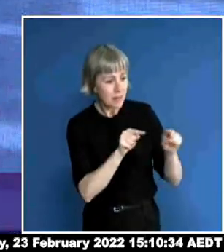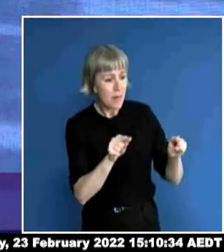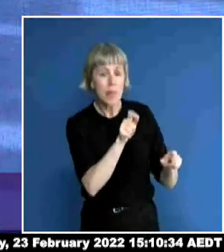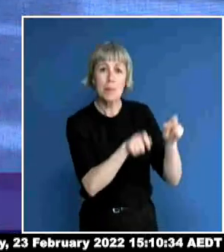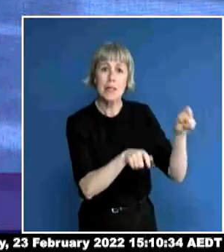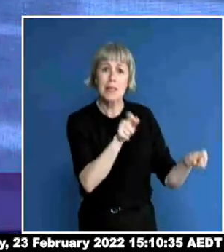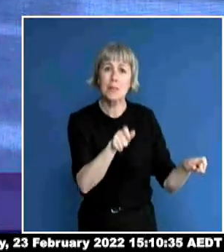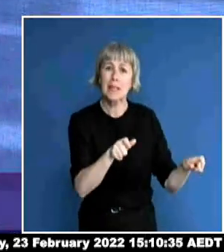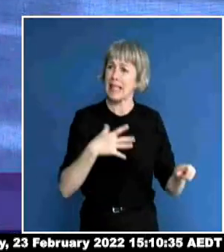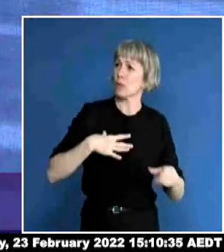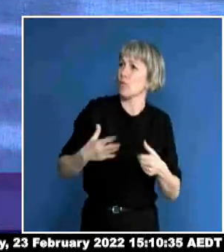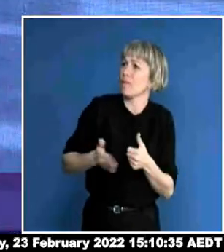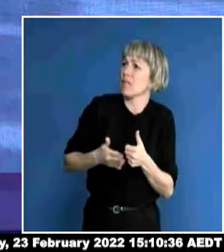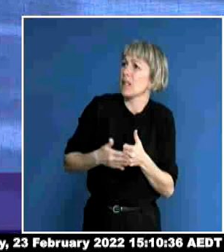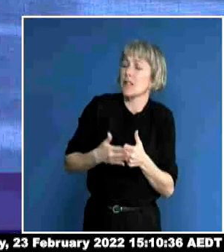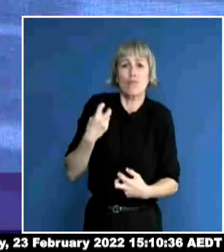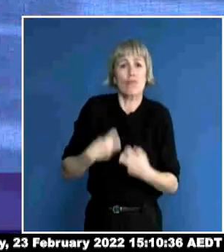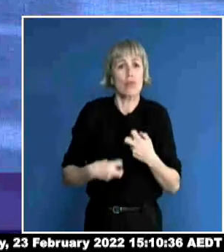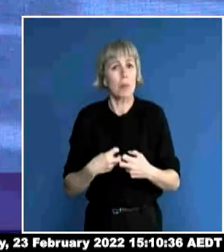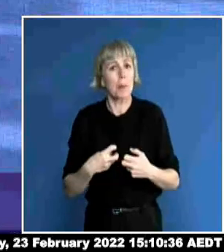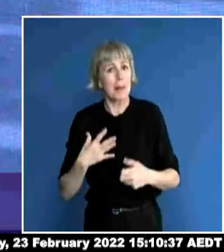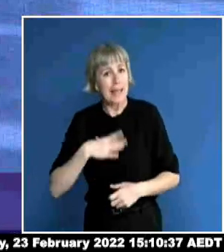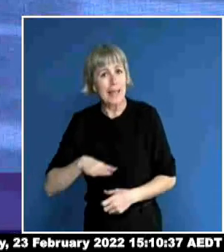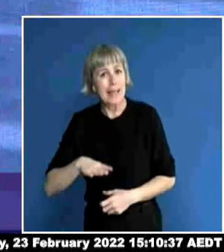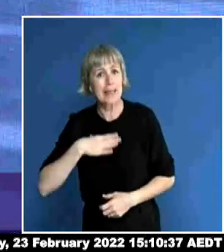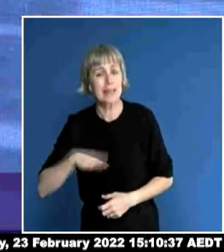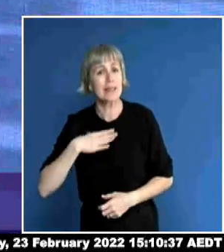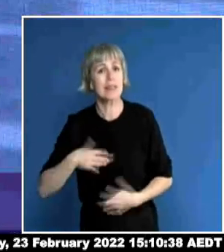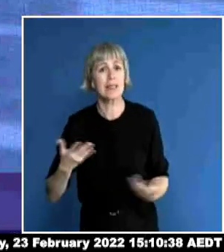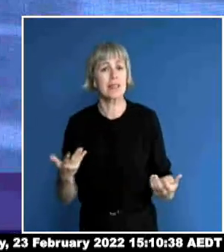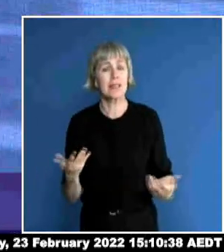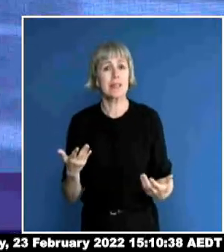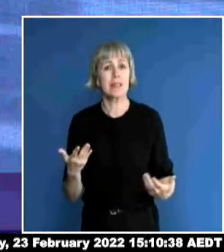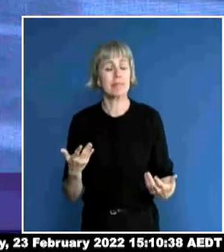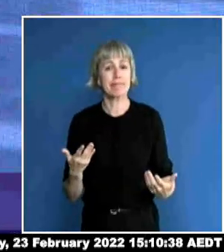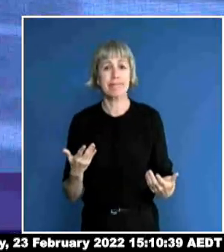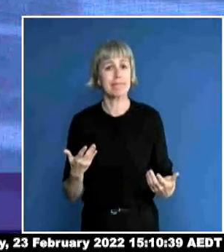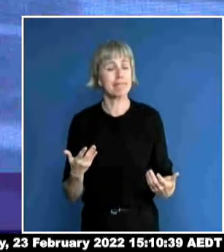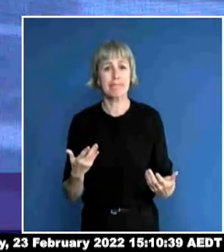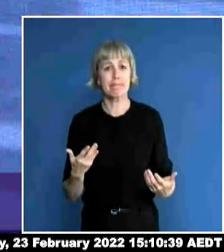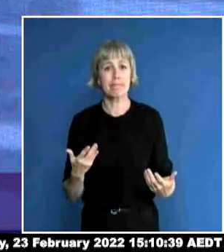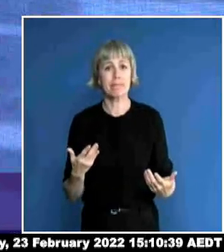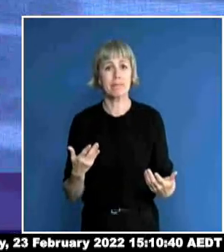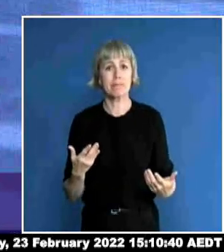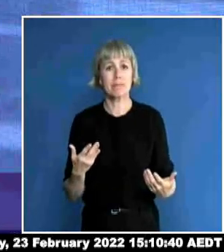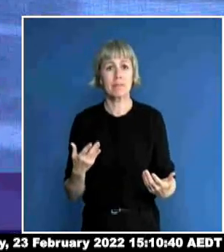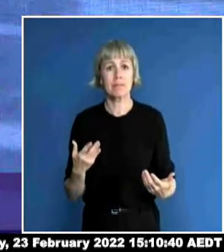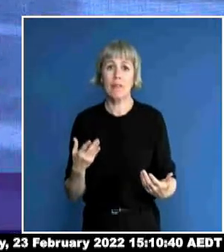and I just kept listening to what they were saying. "It will be all right. We will fix it.